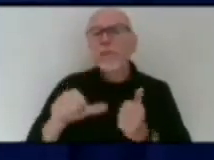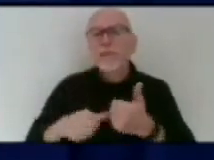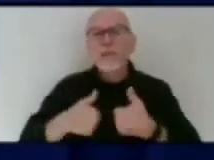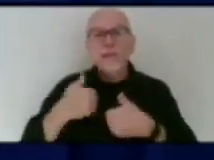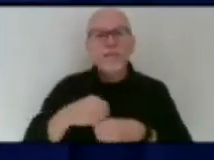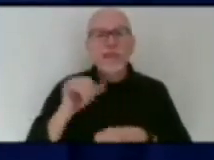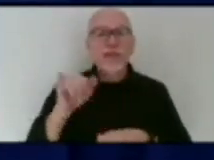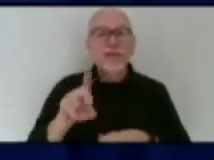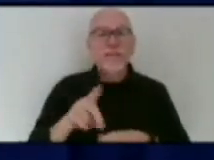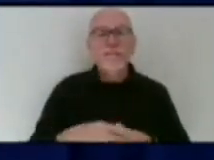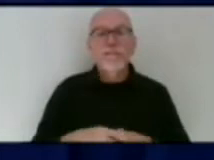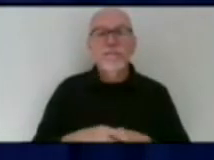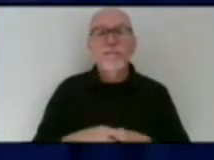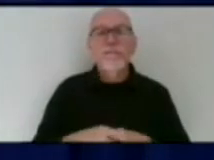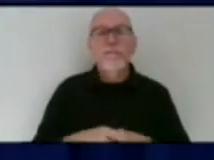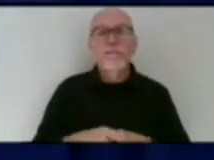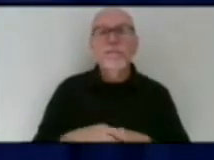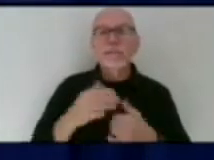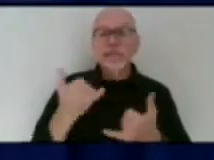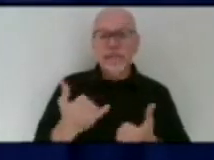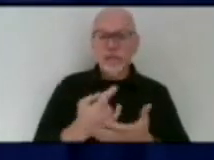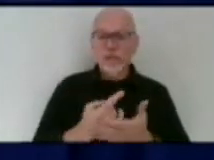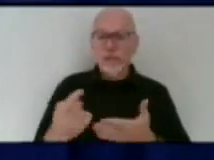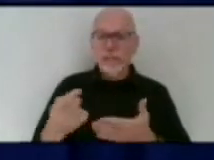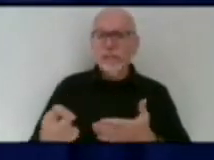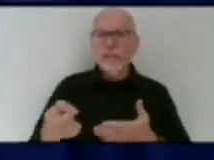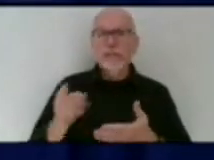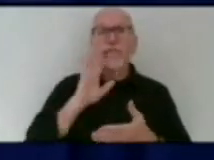By the end of this week, the Guard will have been deployed to approximately one